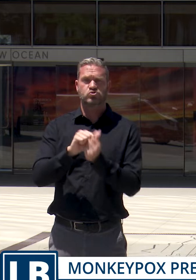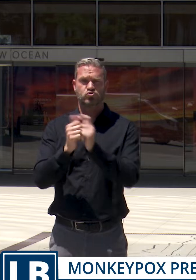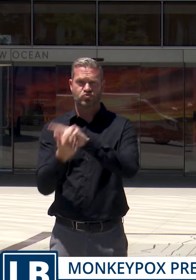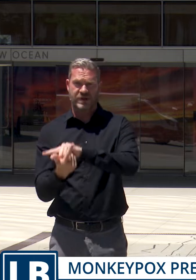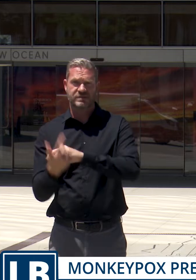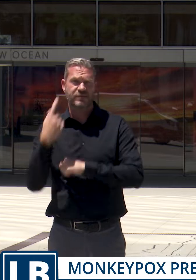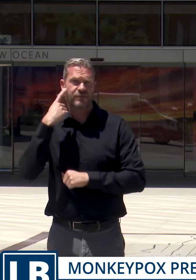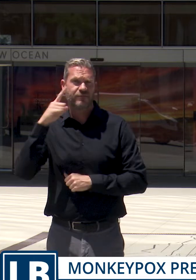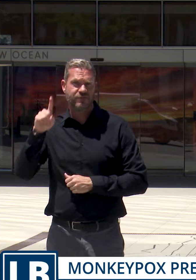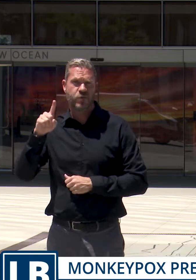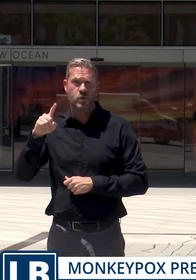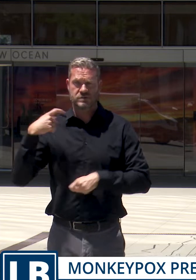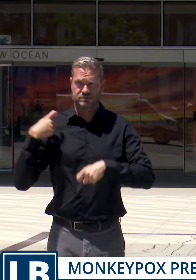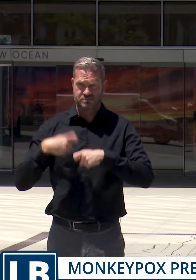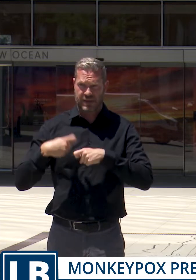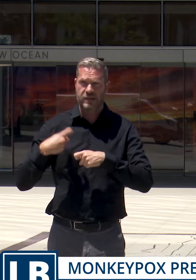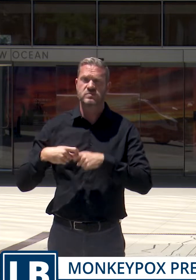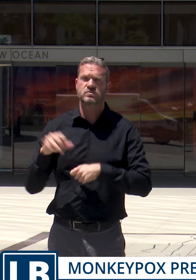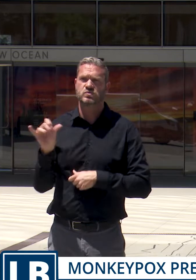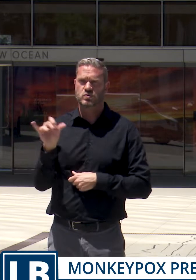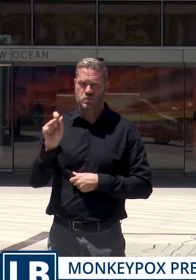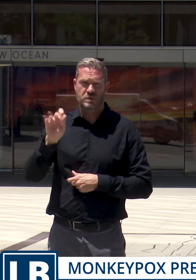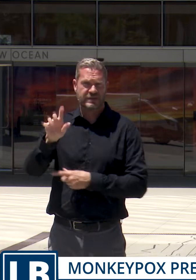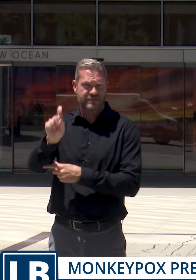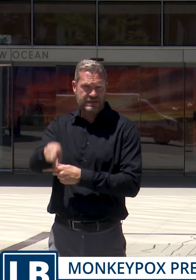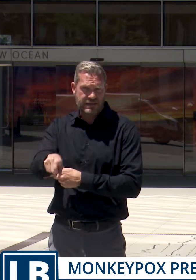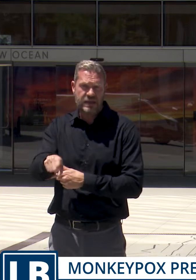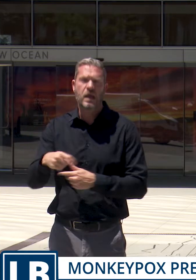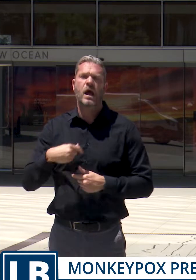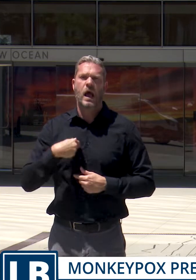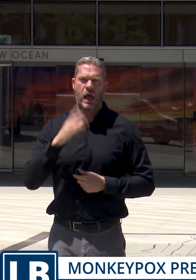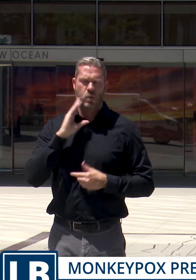for anyone that needs that as well and i'm going to say a few remarks and then i'm going to turn